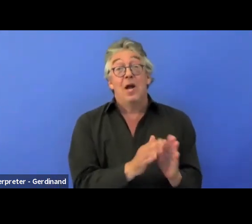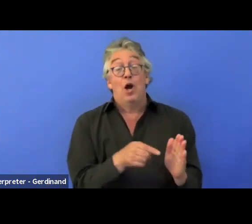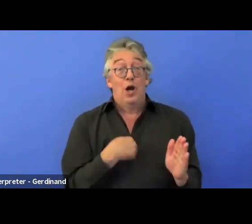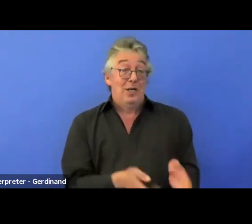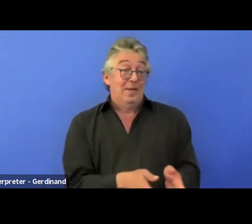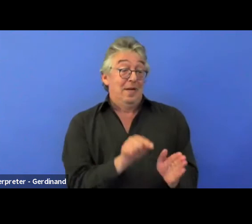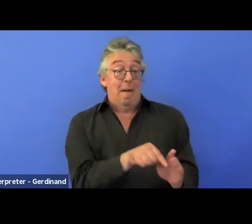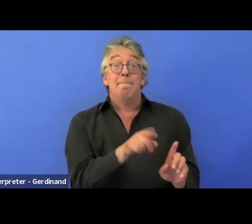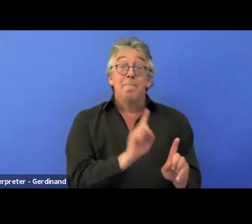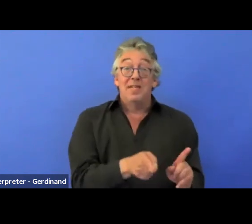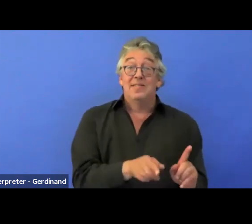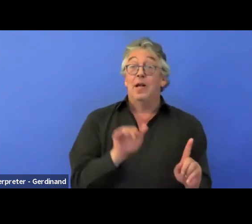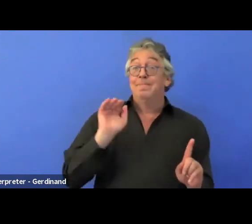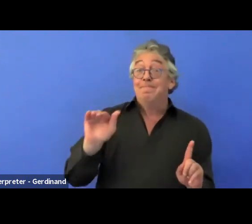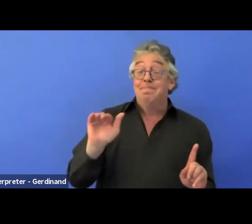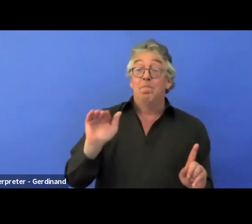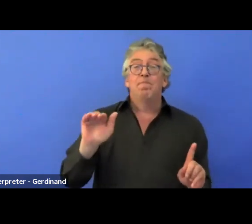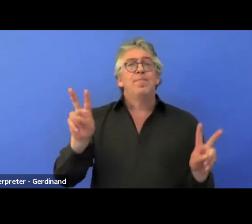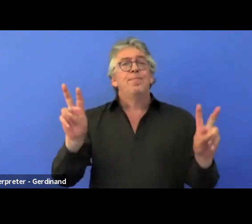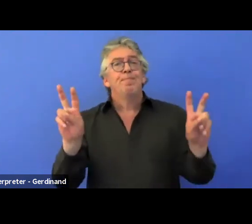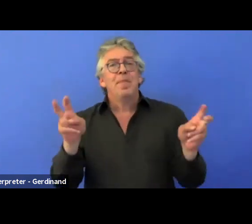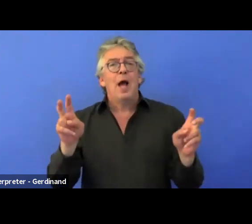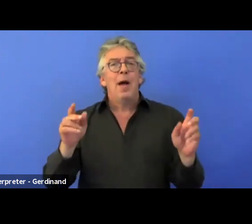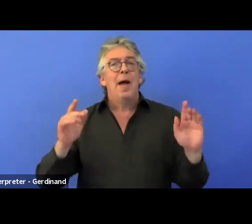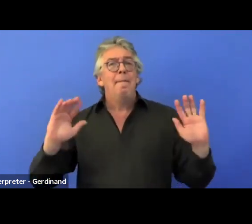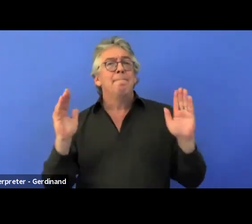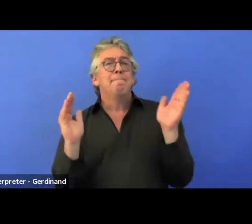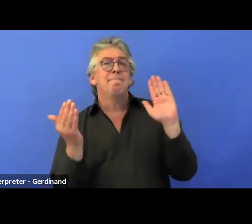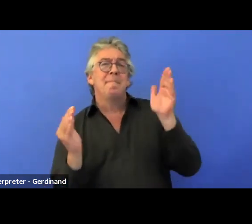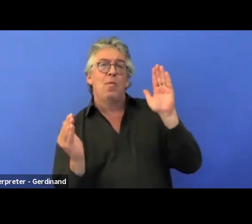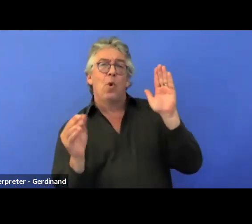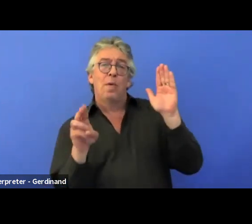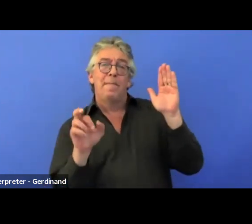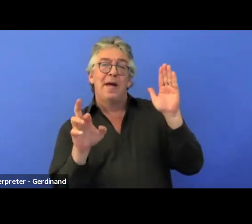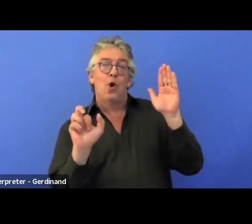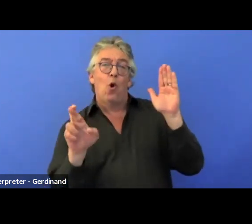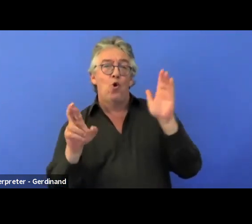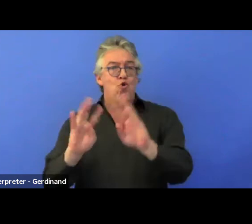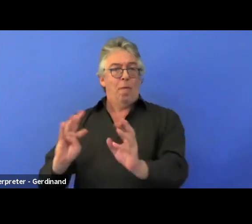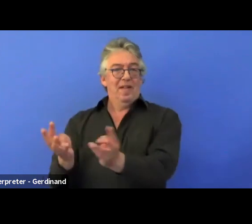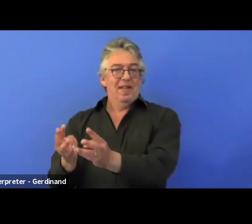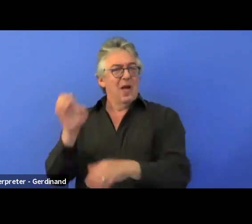in the so-called mirror committees. So, at European level, there will be technical committees,